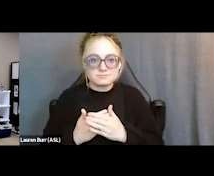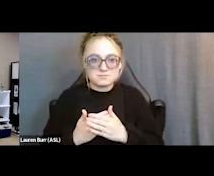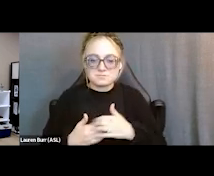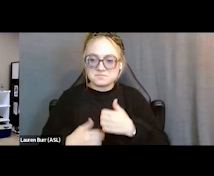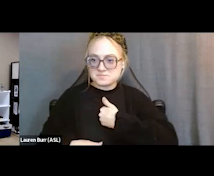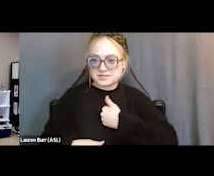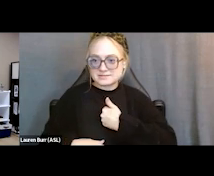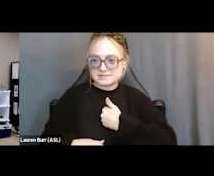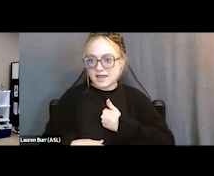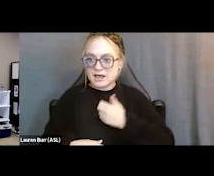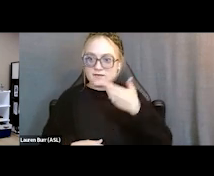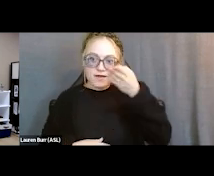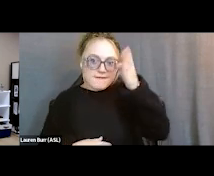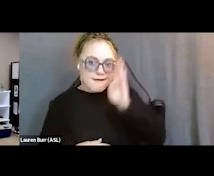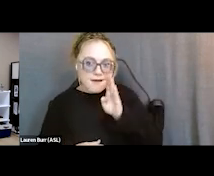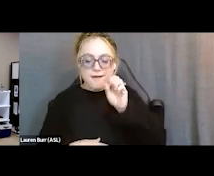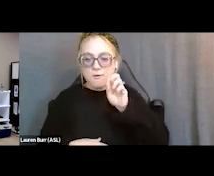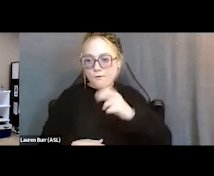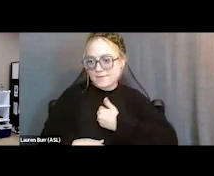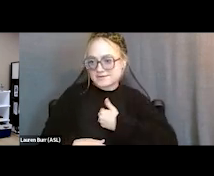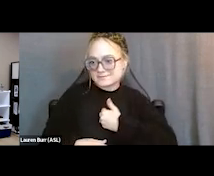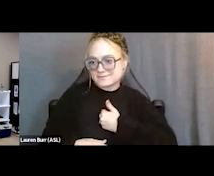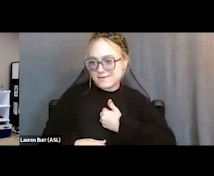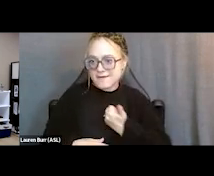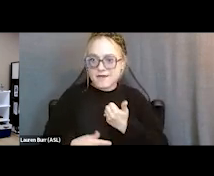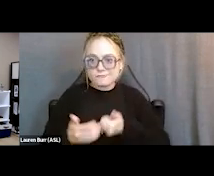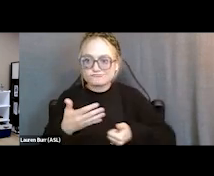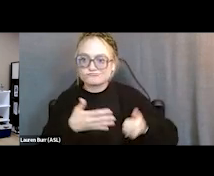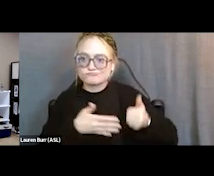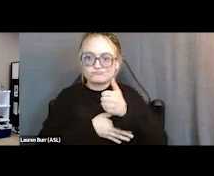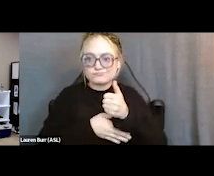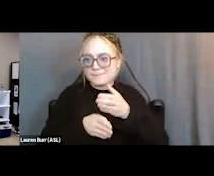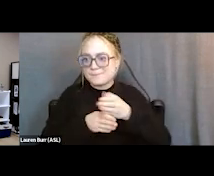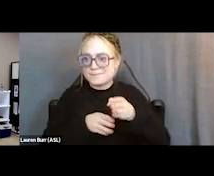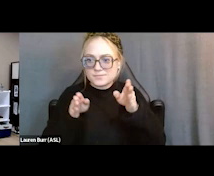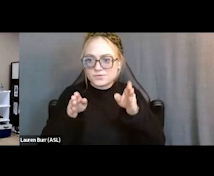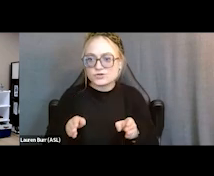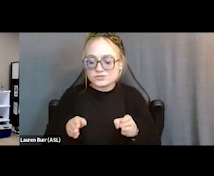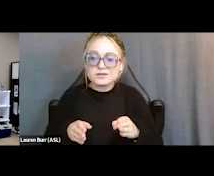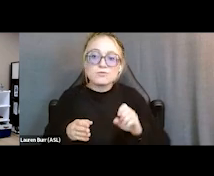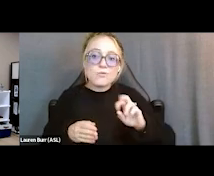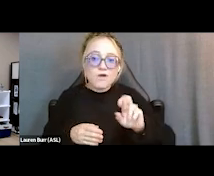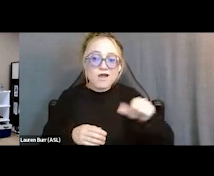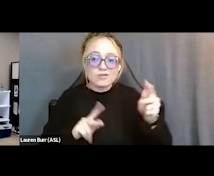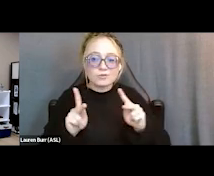Or sometimes people believe that other people have been taken over by imposters, right? Keep in mind though,